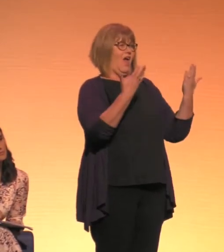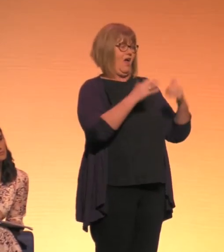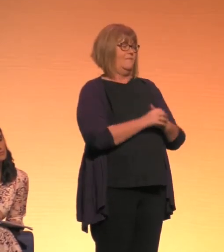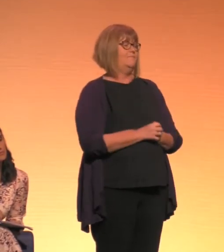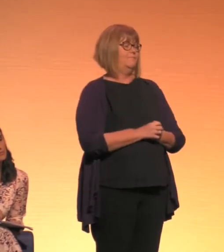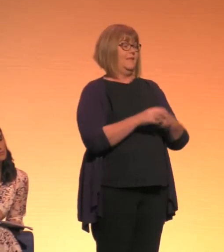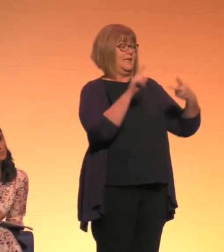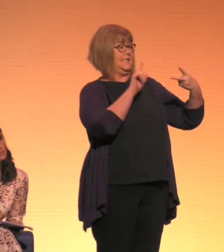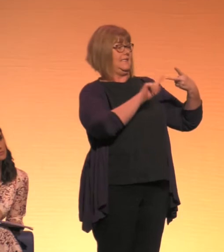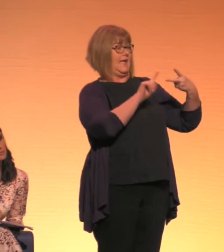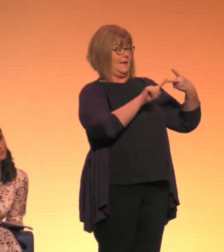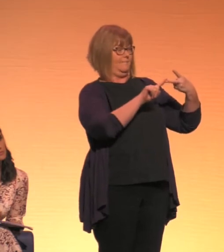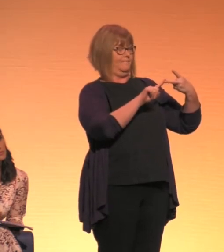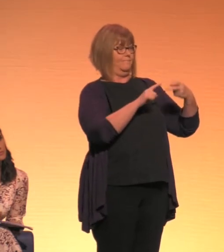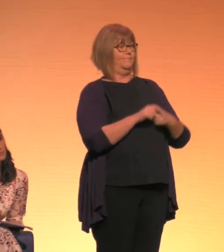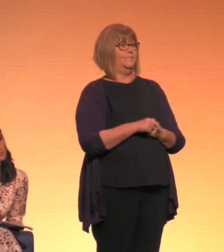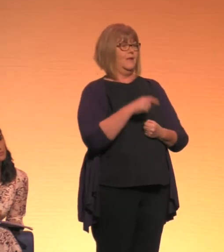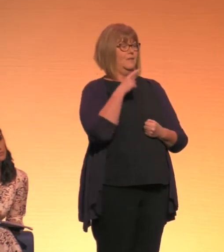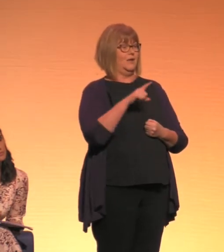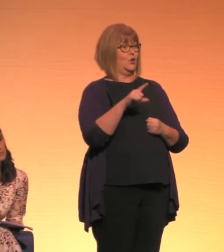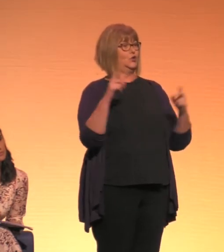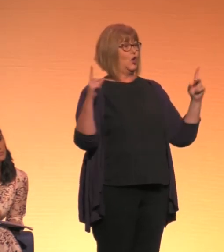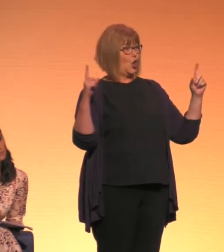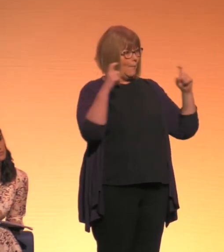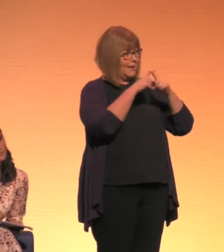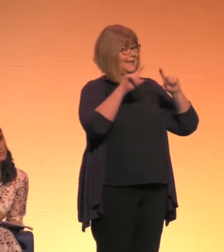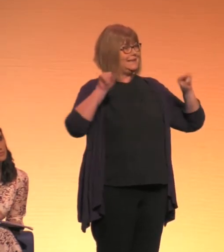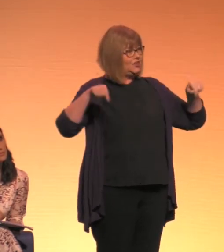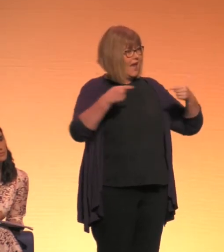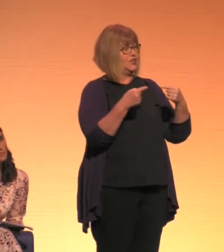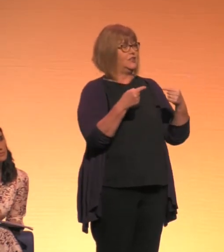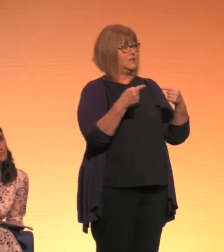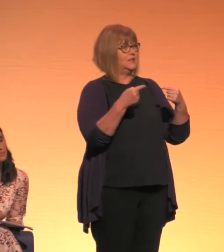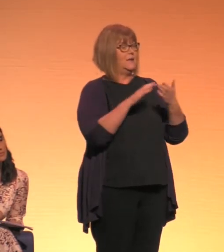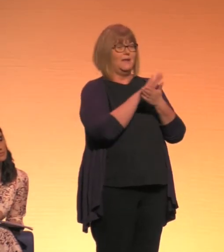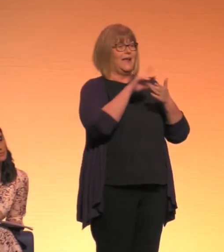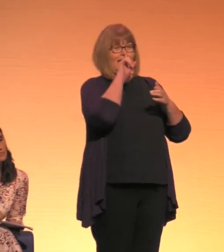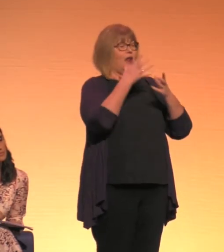Second, because they are complex challenges, they cannot be resolved by simple,